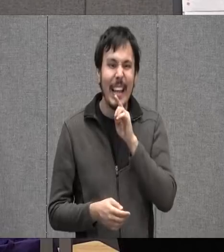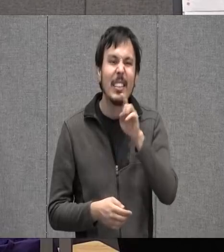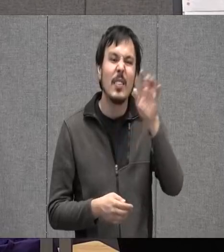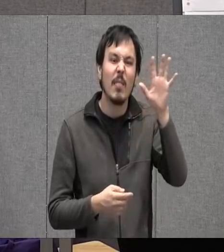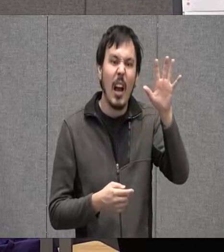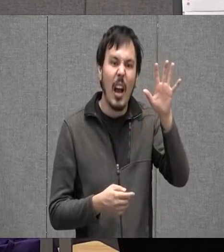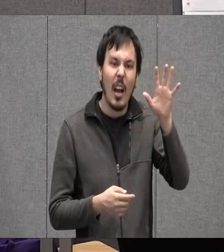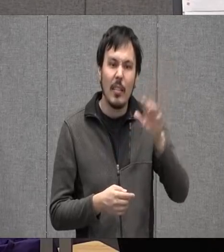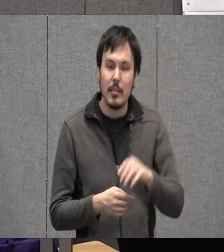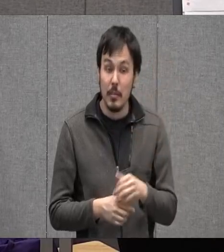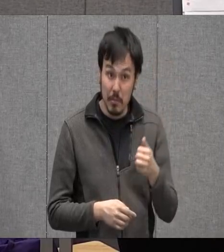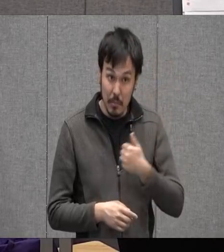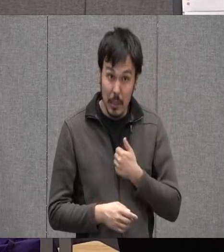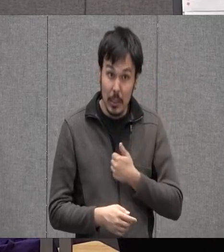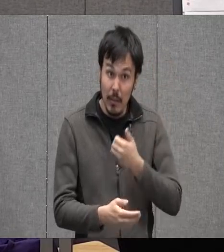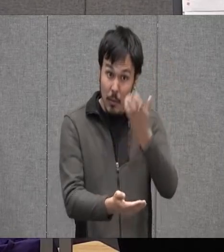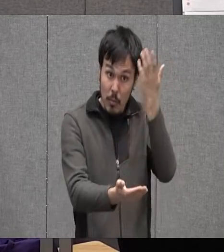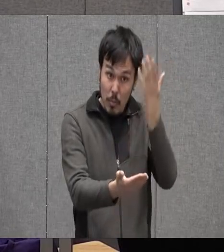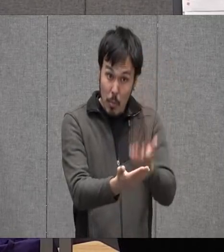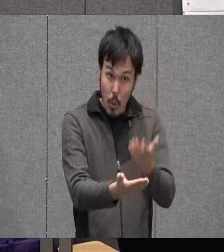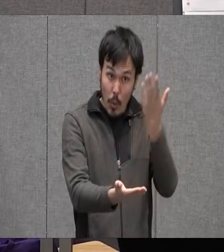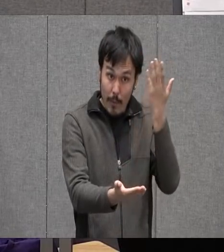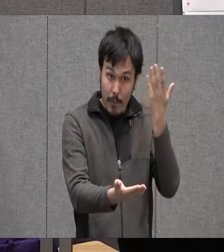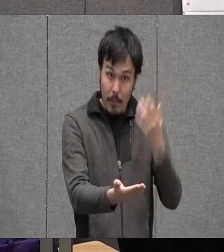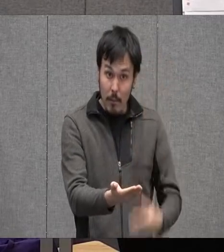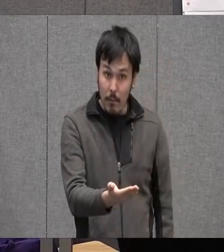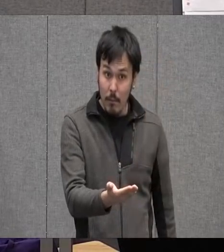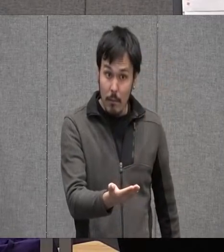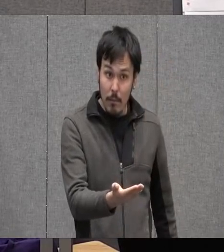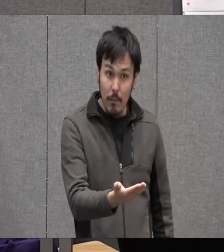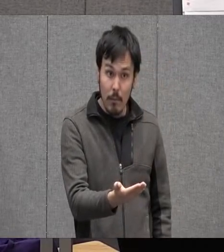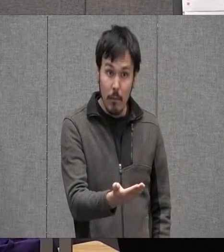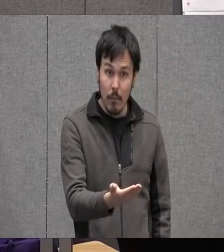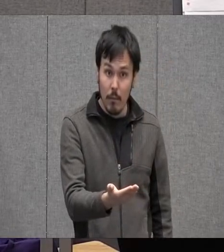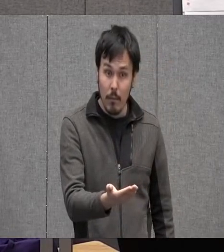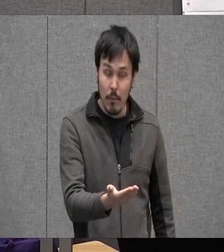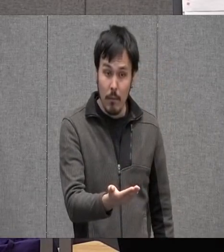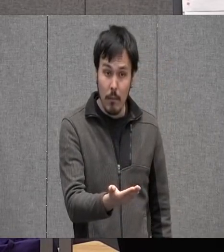Did I prove that 2/5 is nearer to a 1/2?